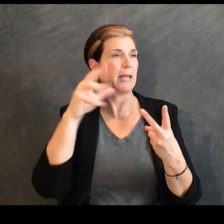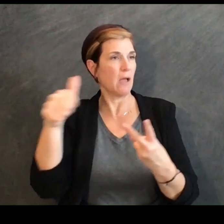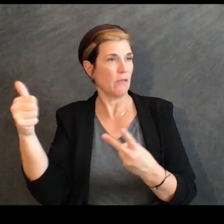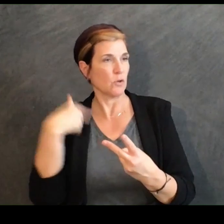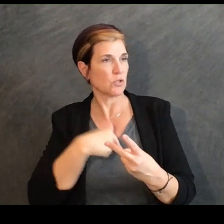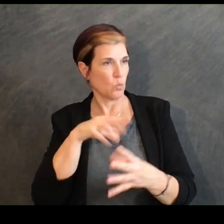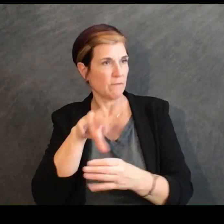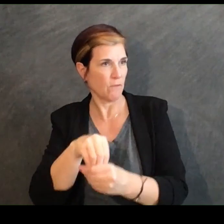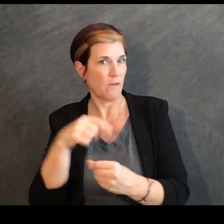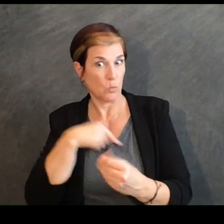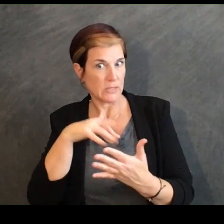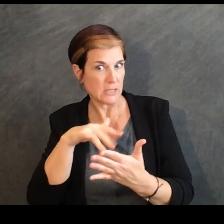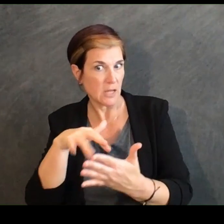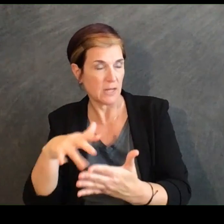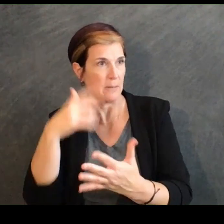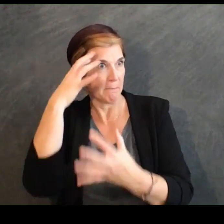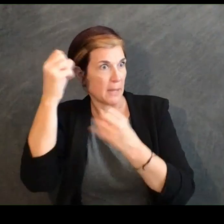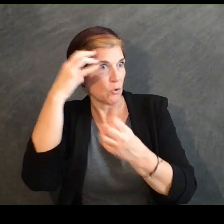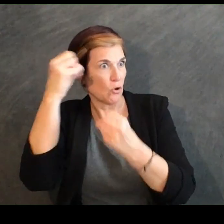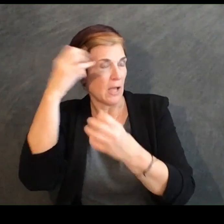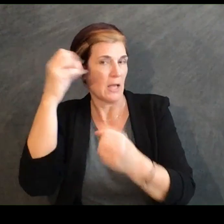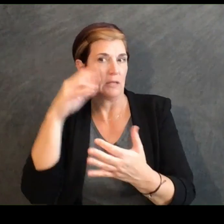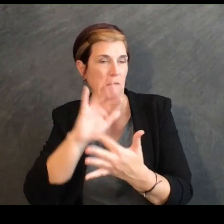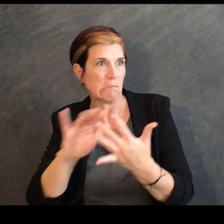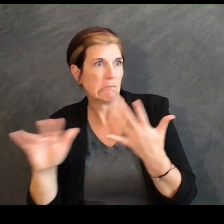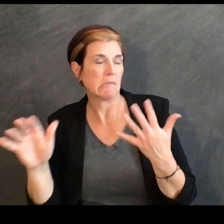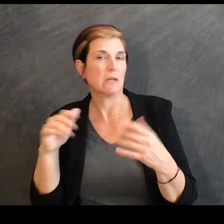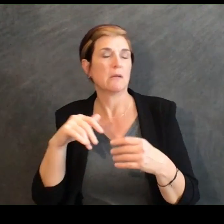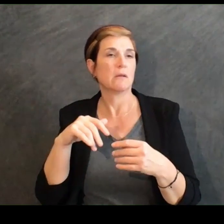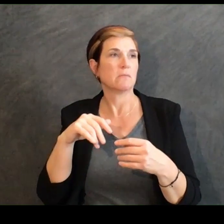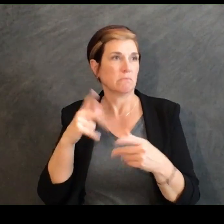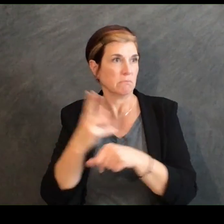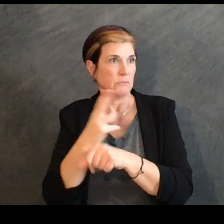studied and memorized in so many different ways and forms it gives the